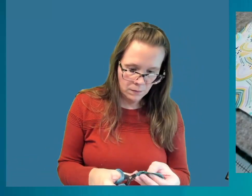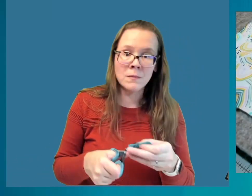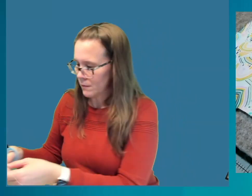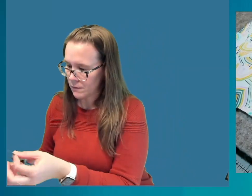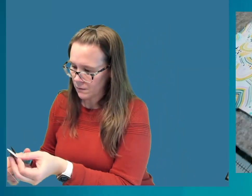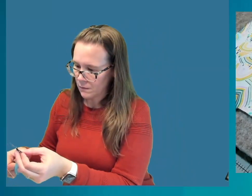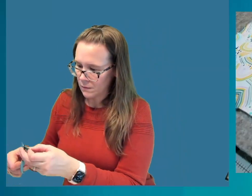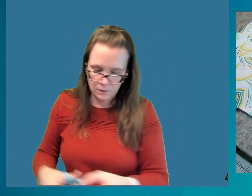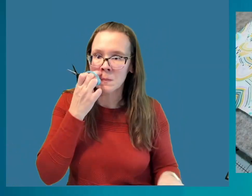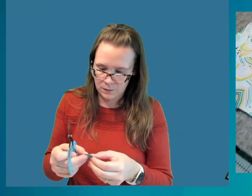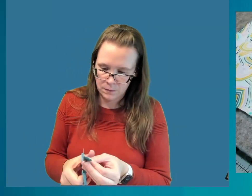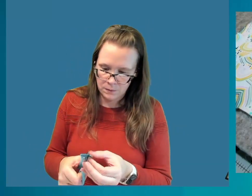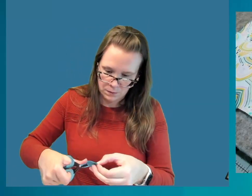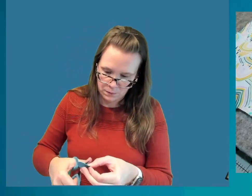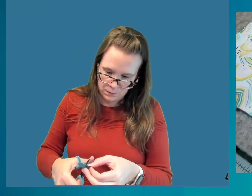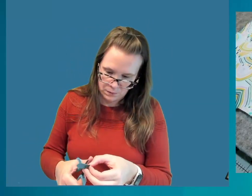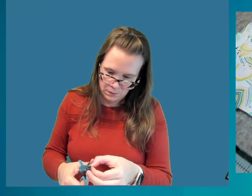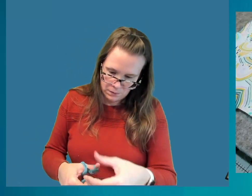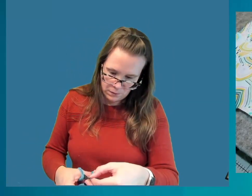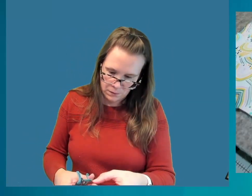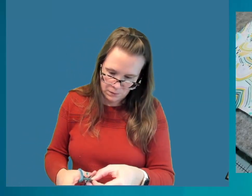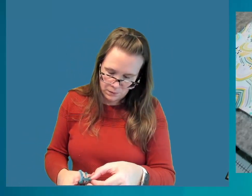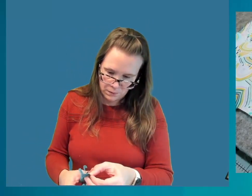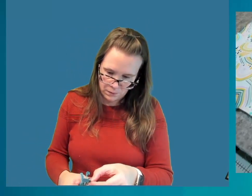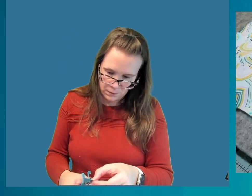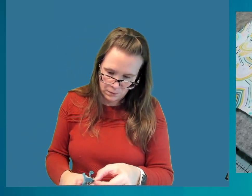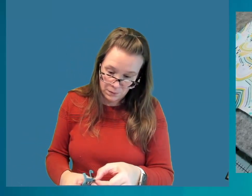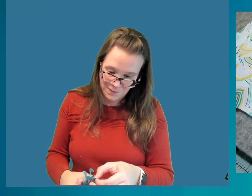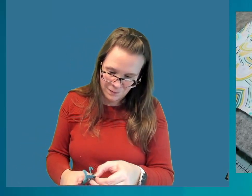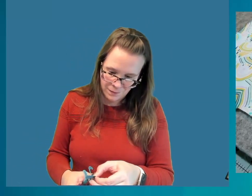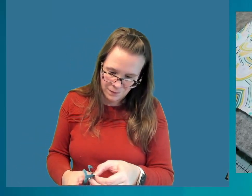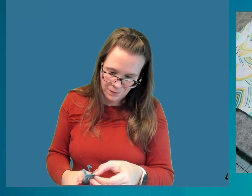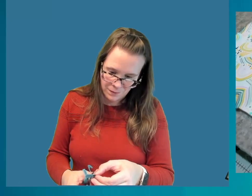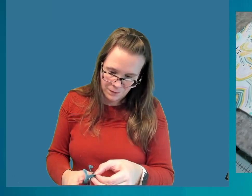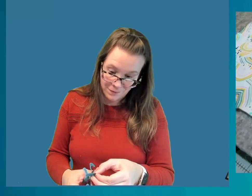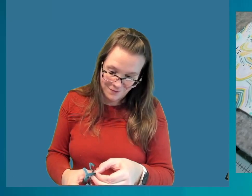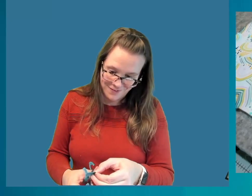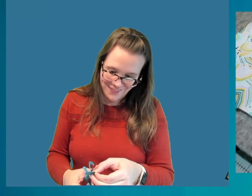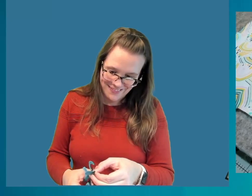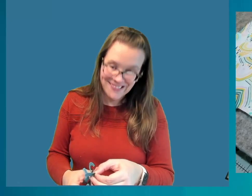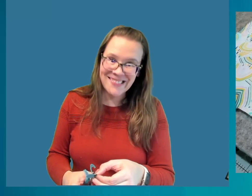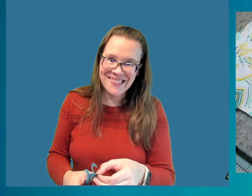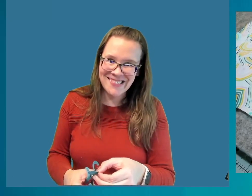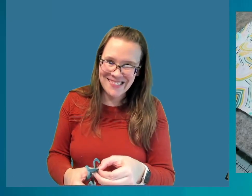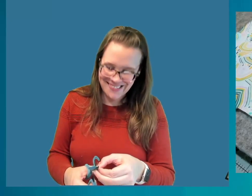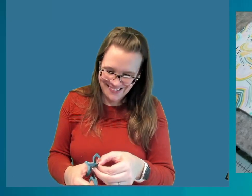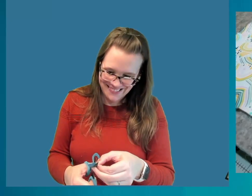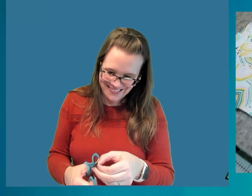I know that that can be controversial. But so far it has worked for me, um; but I don't do a lot of